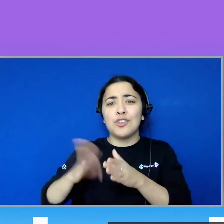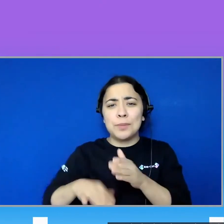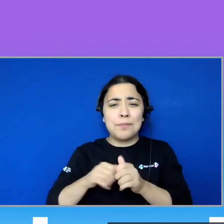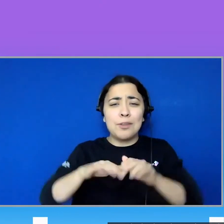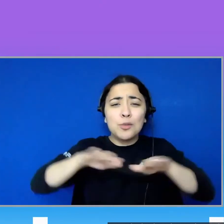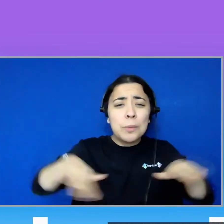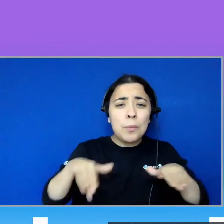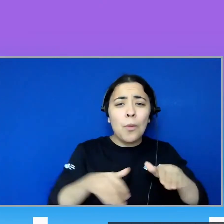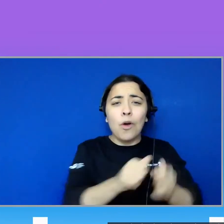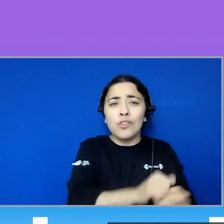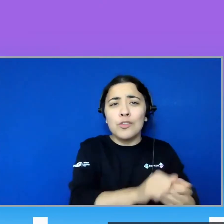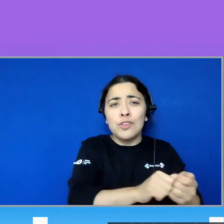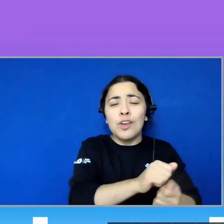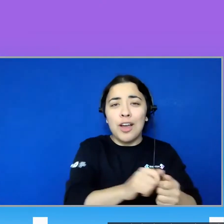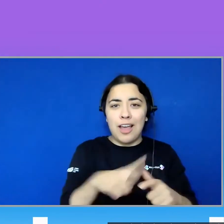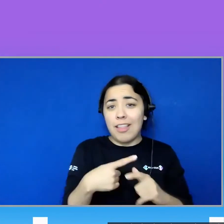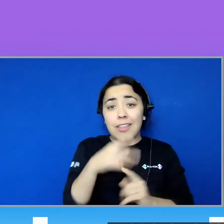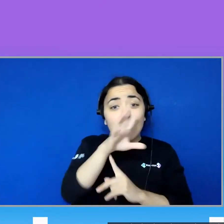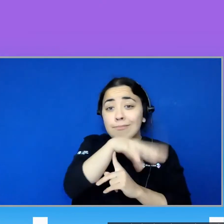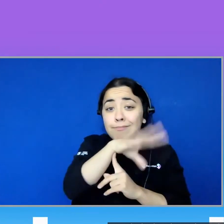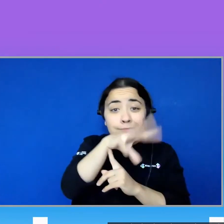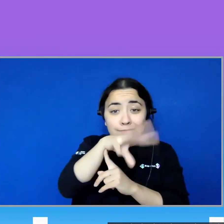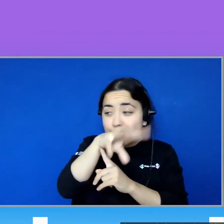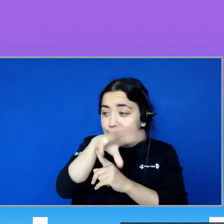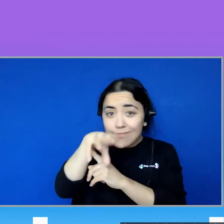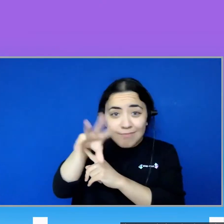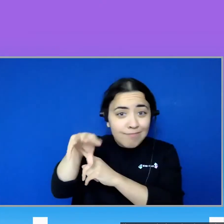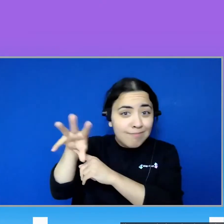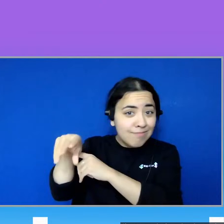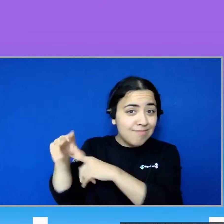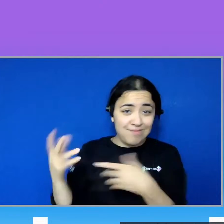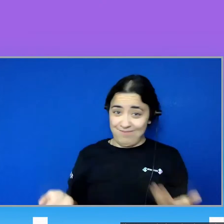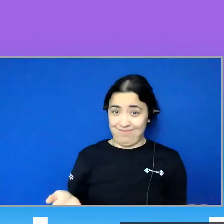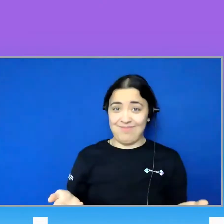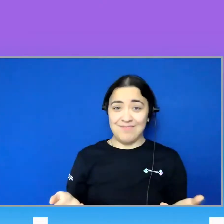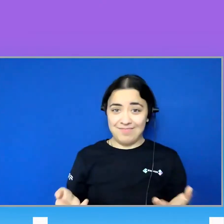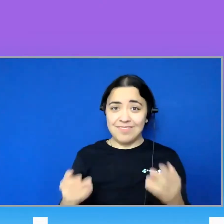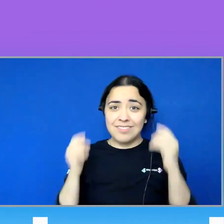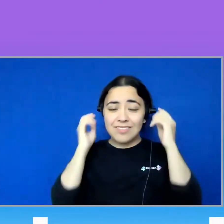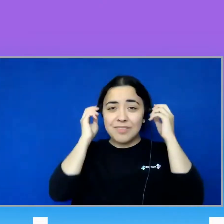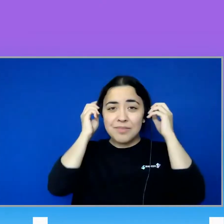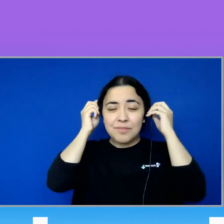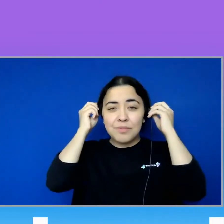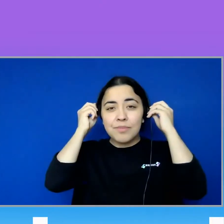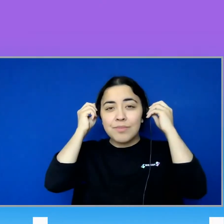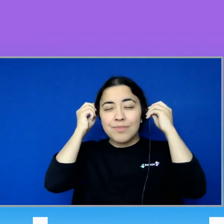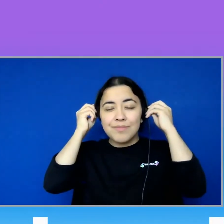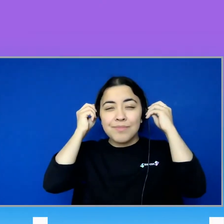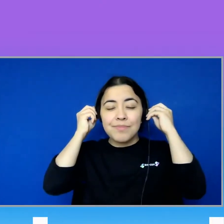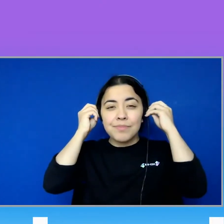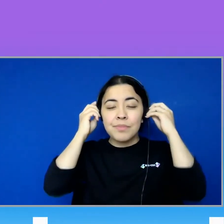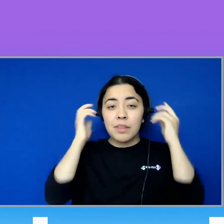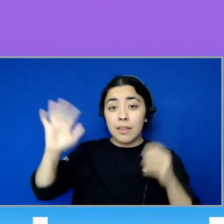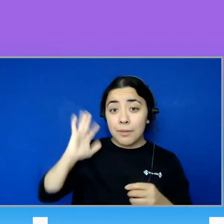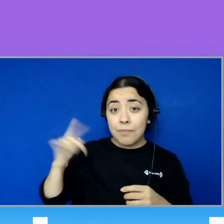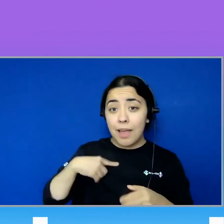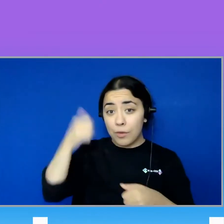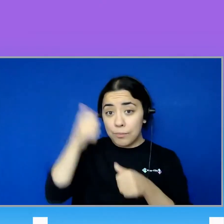swimming pool, and they just started rolling their video cameras. Now, I had remembered